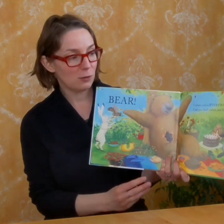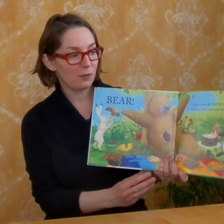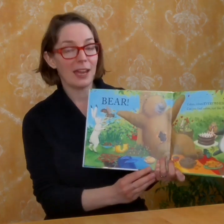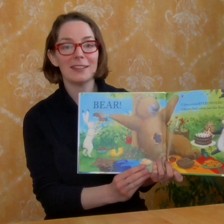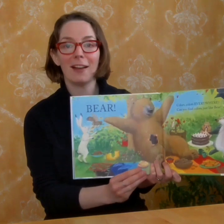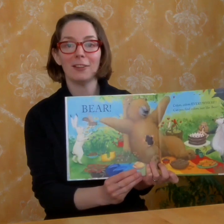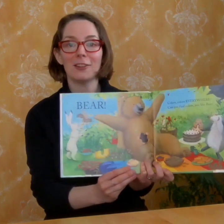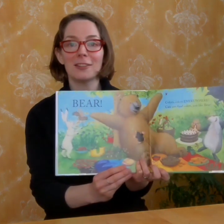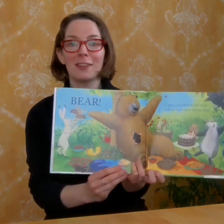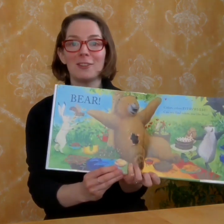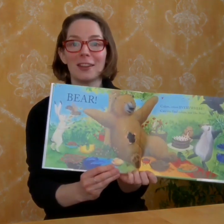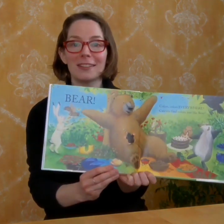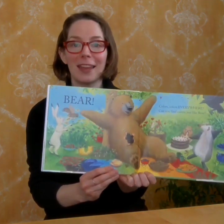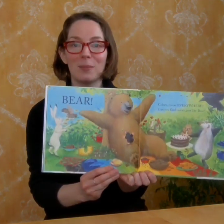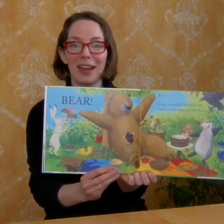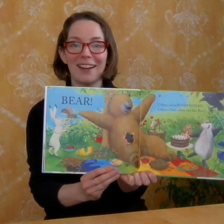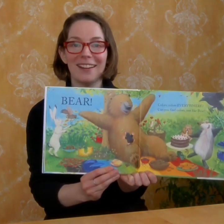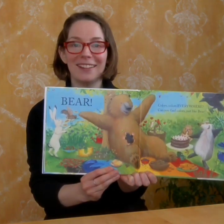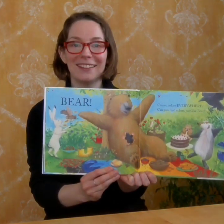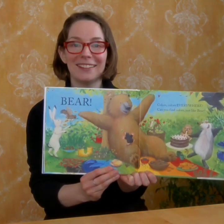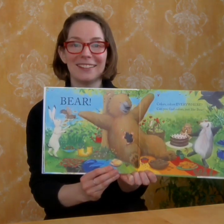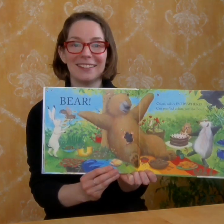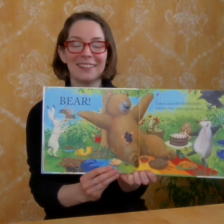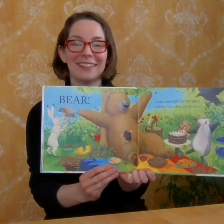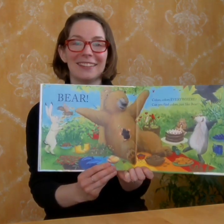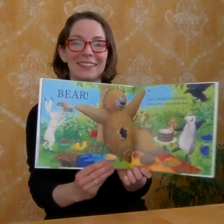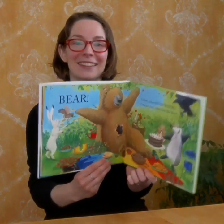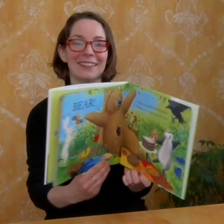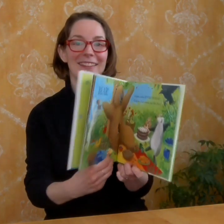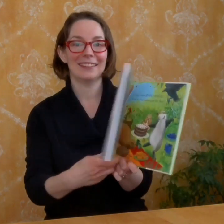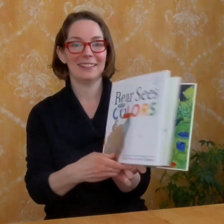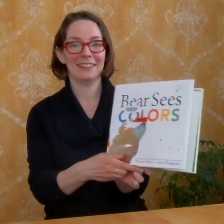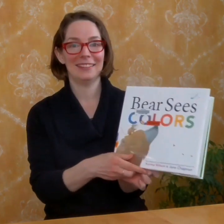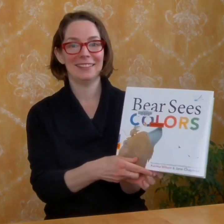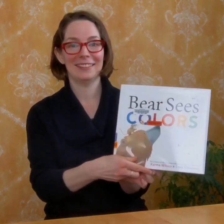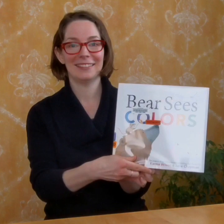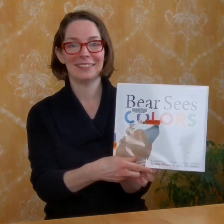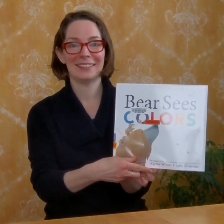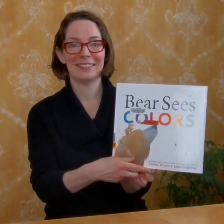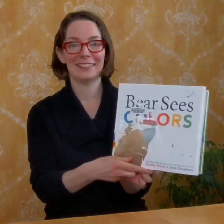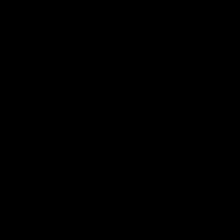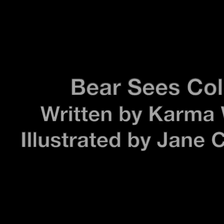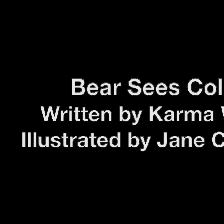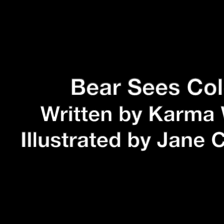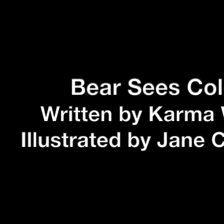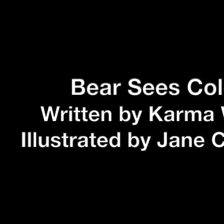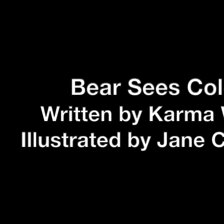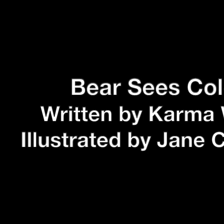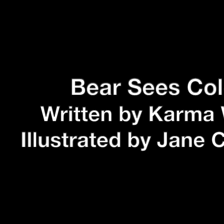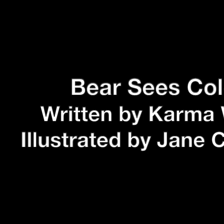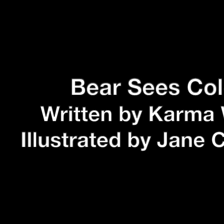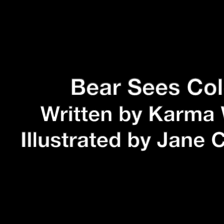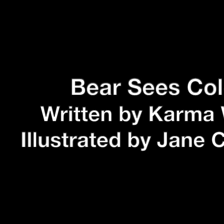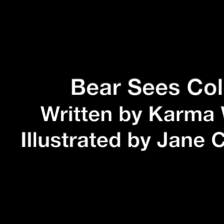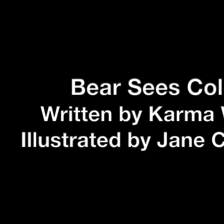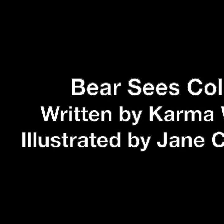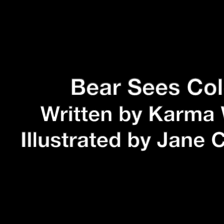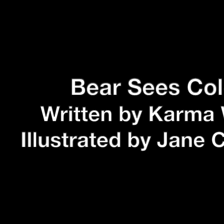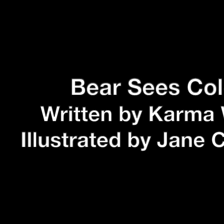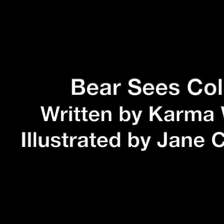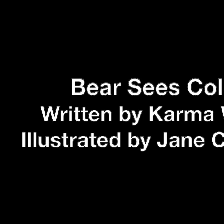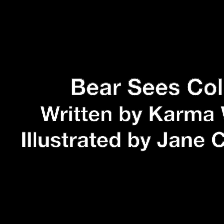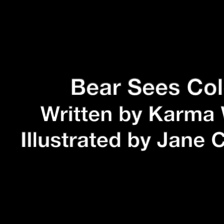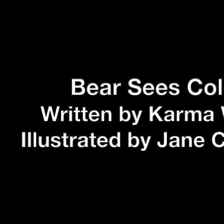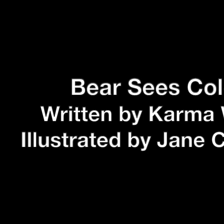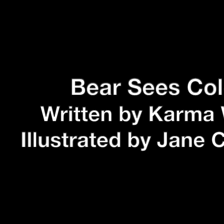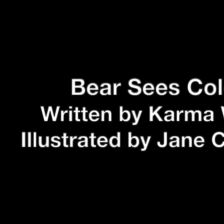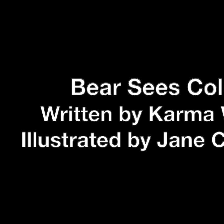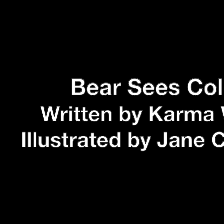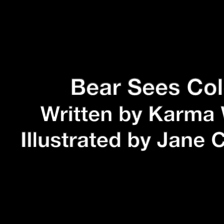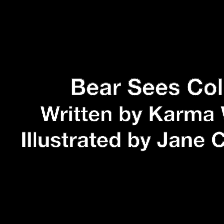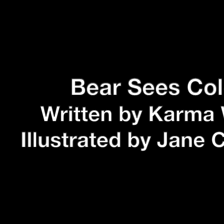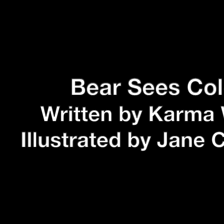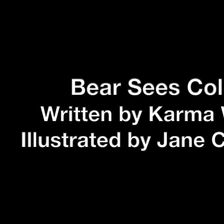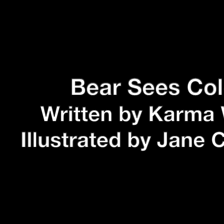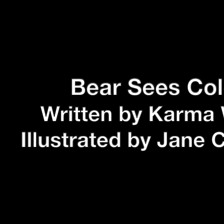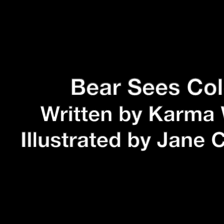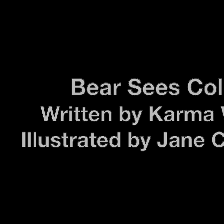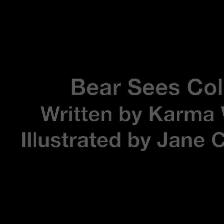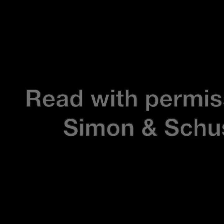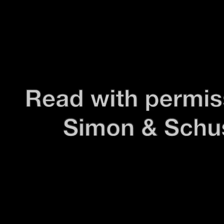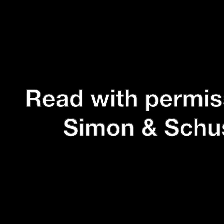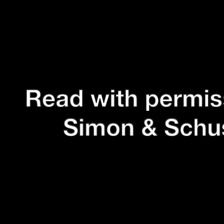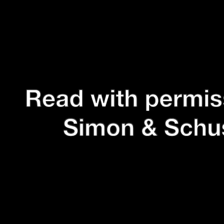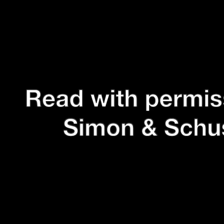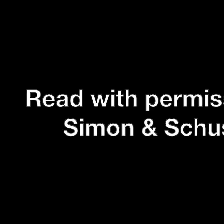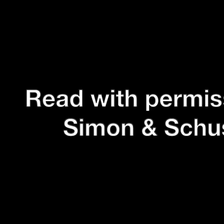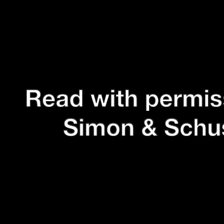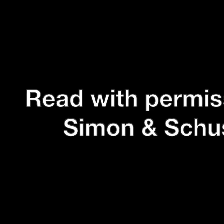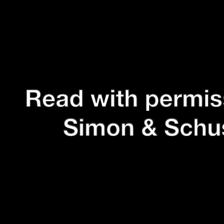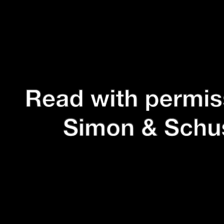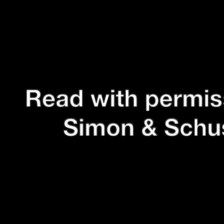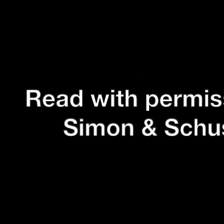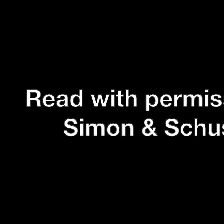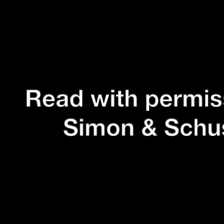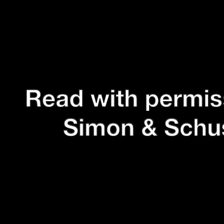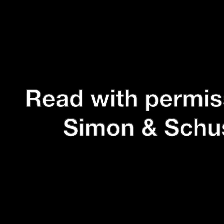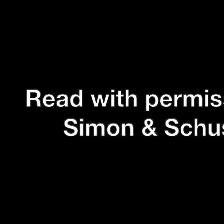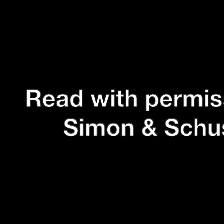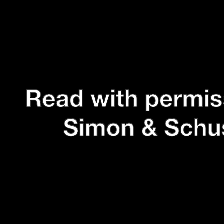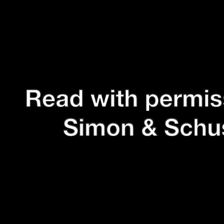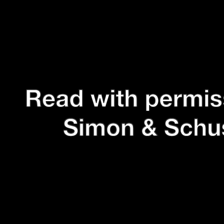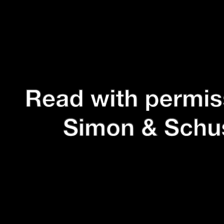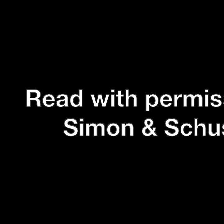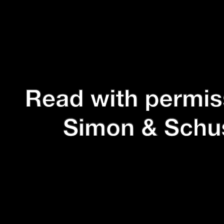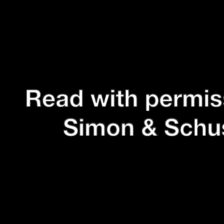you find colors just like Bear?